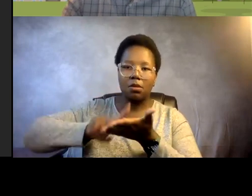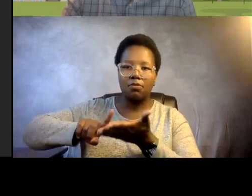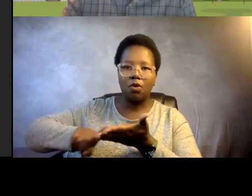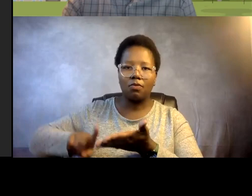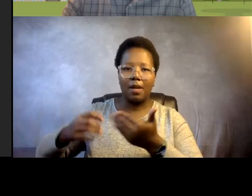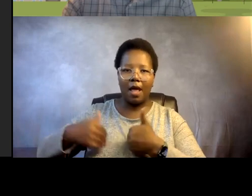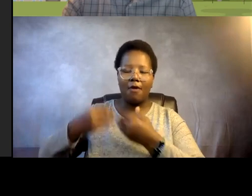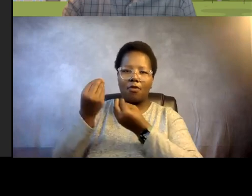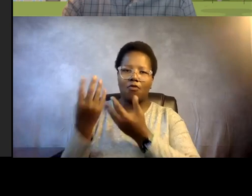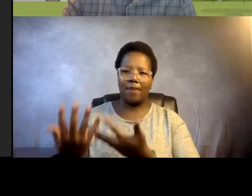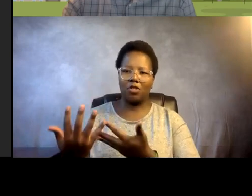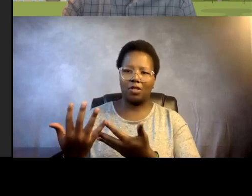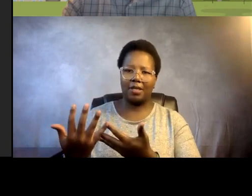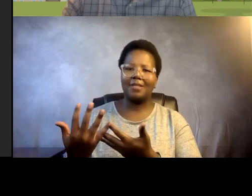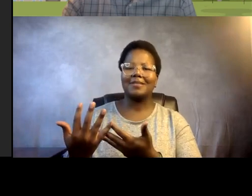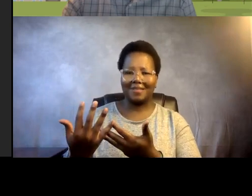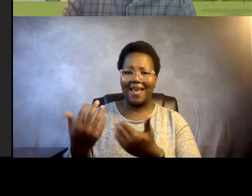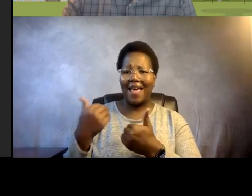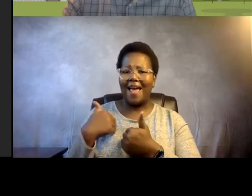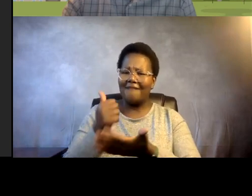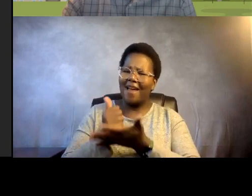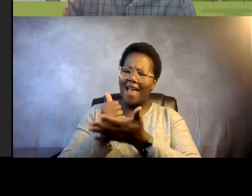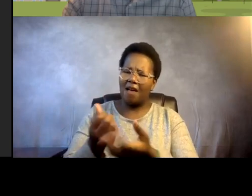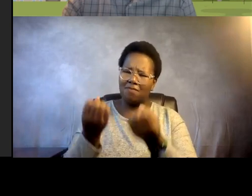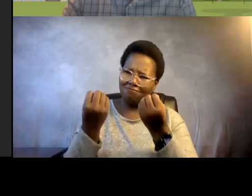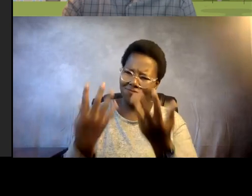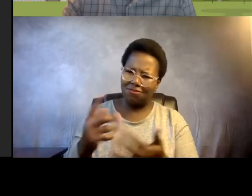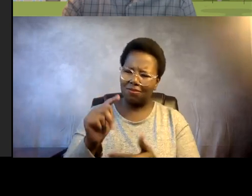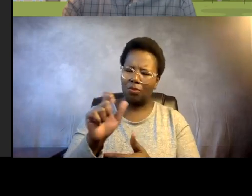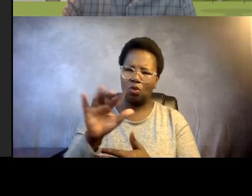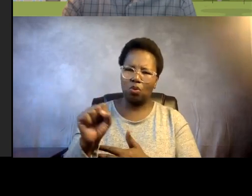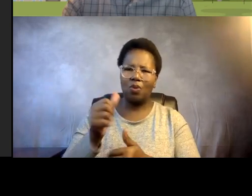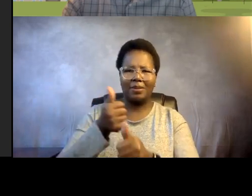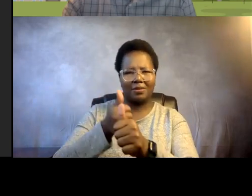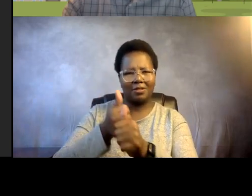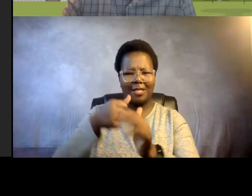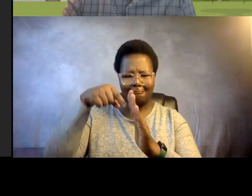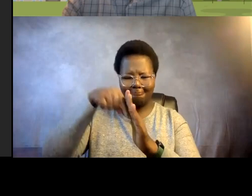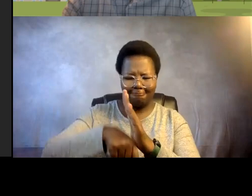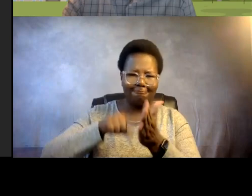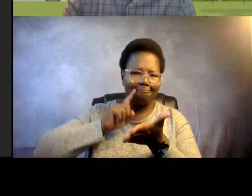tools built into Styles, again, that just help you dig deeper into what contrast should I have.